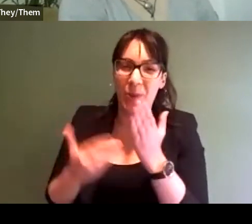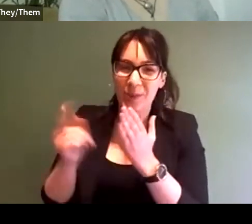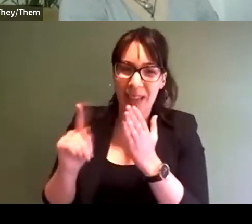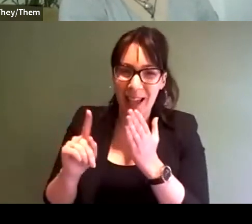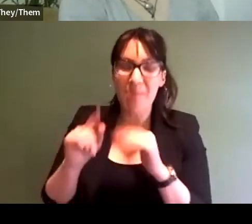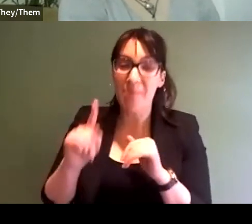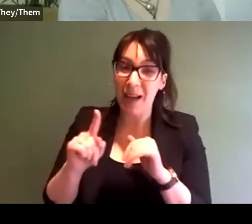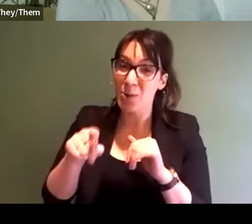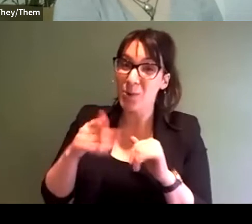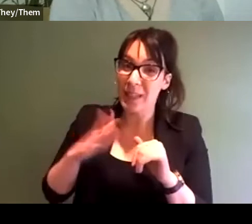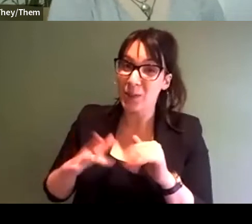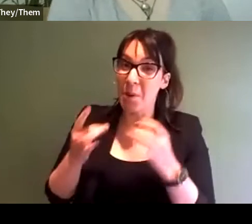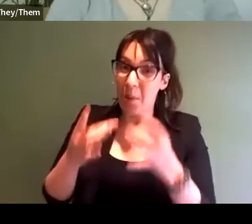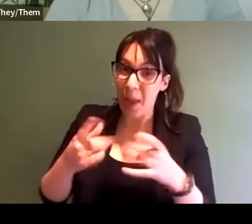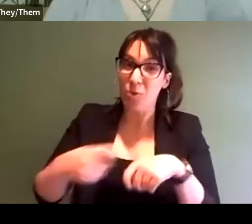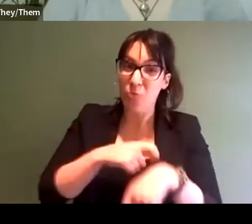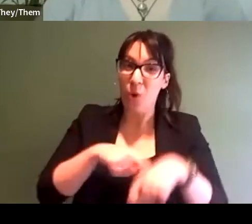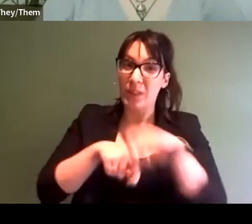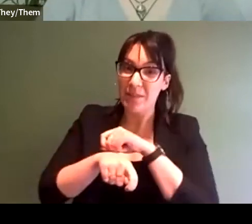care.